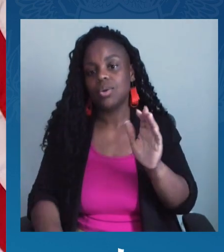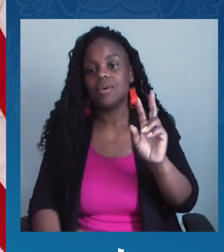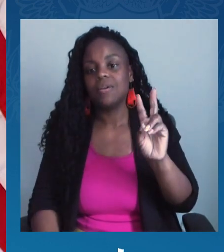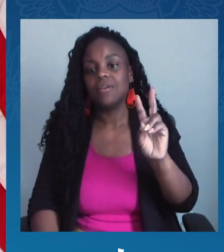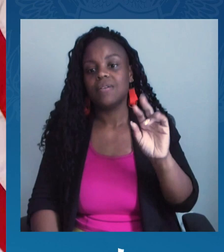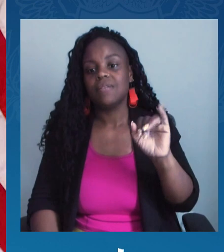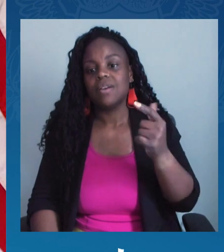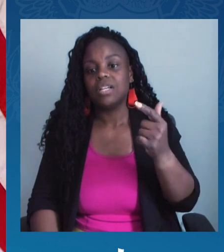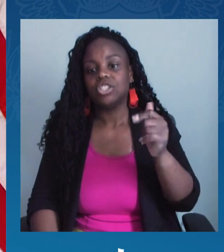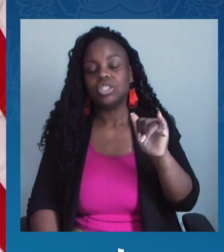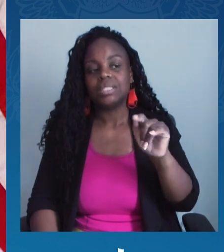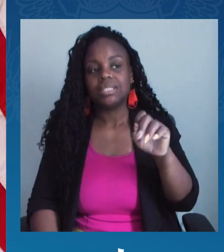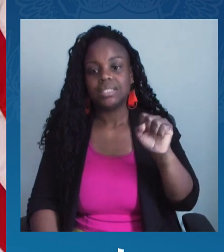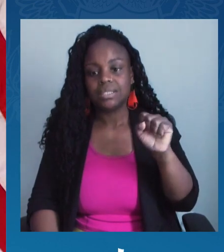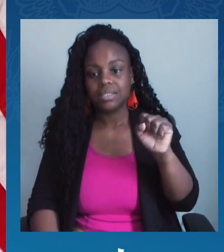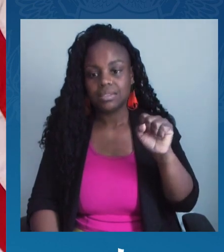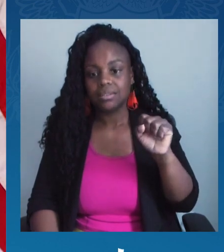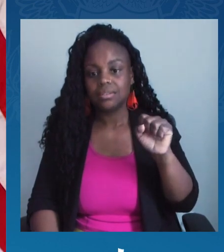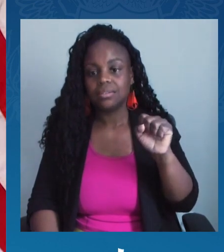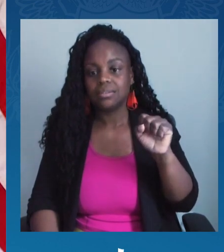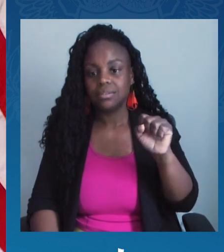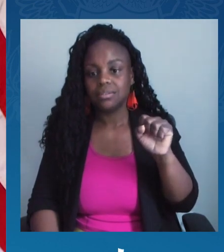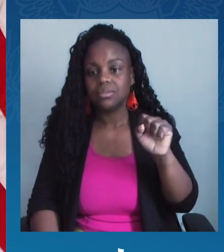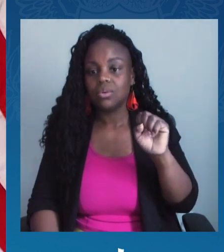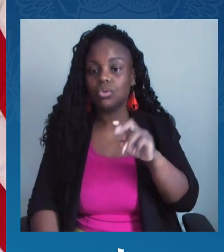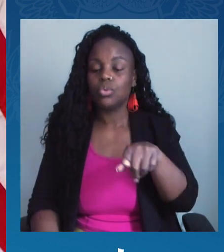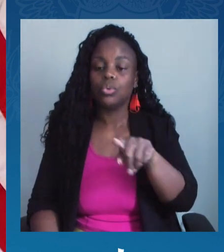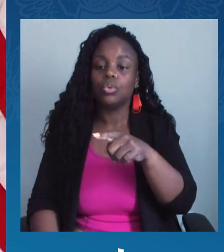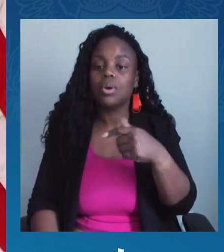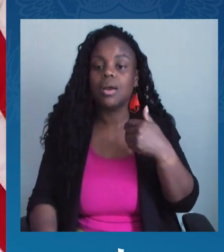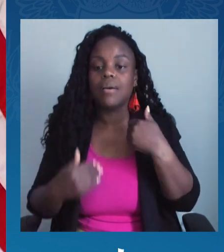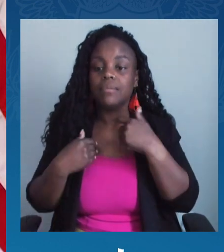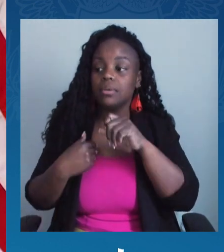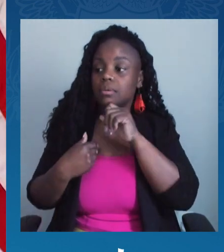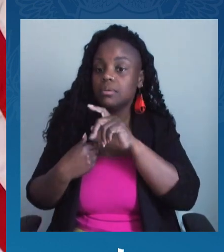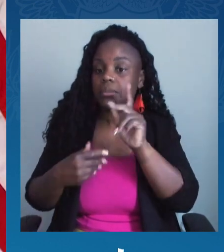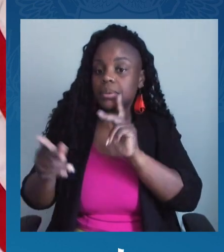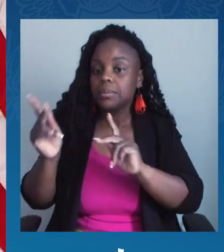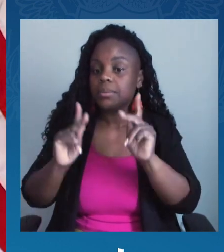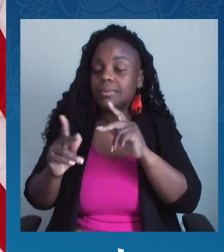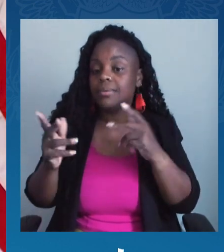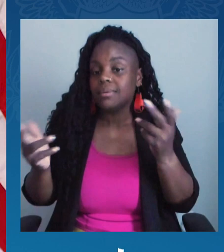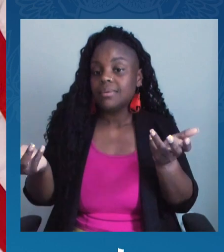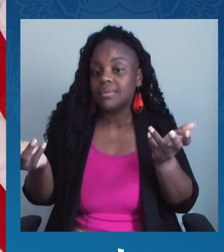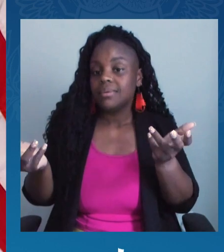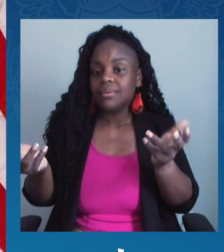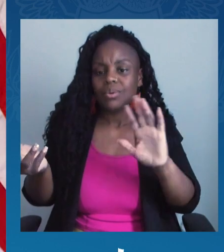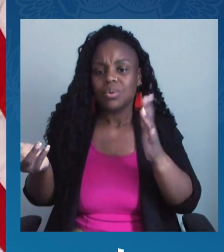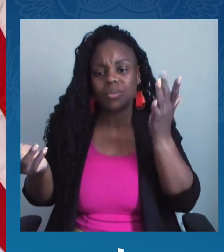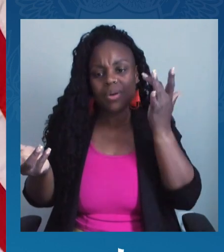Turn in folks who exercise their rights. So why do these elections matter? Well, because who your day